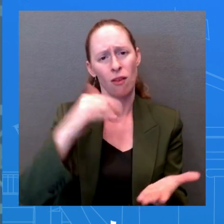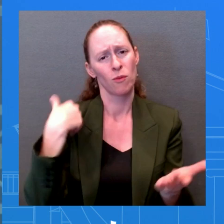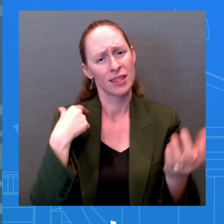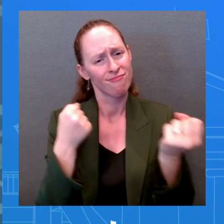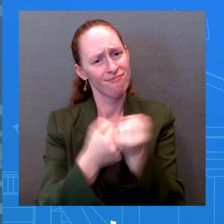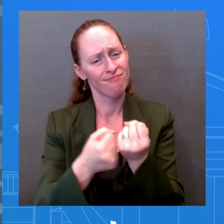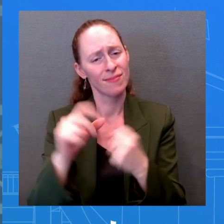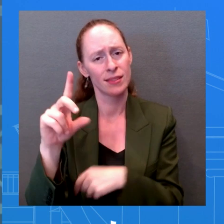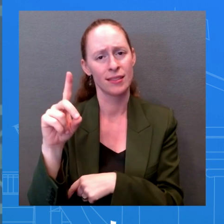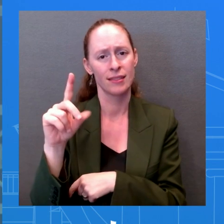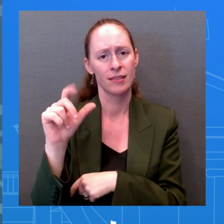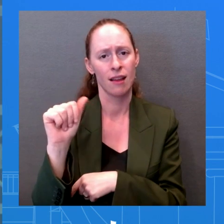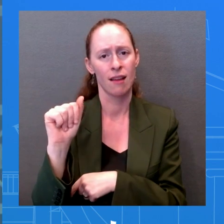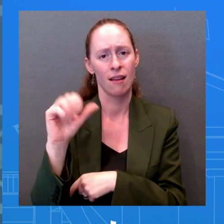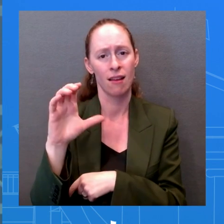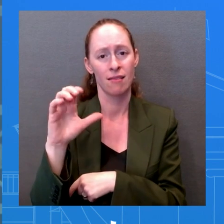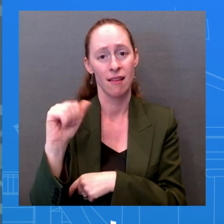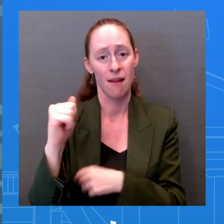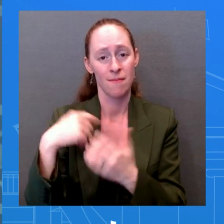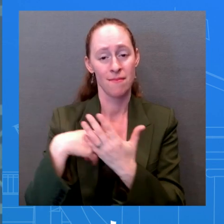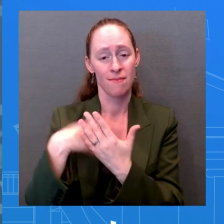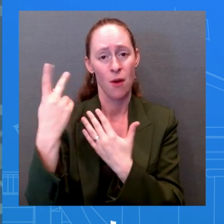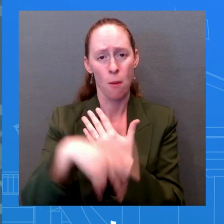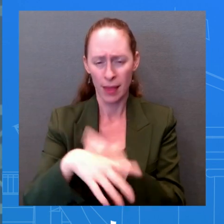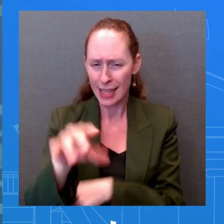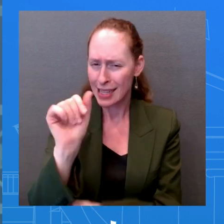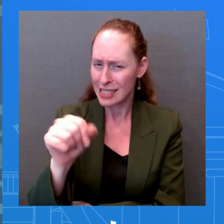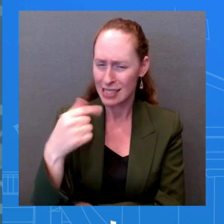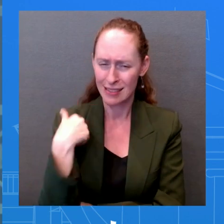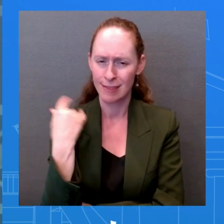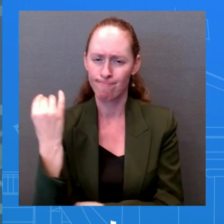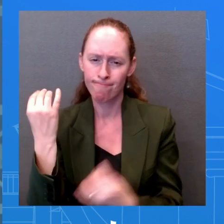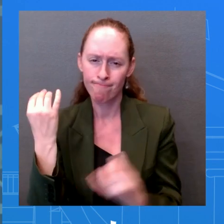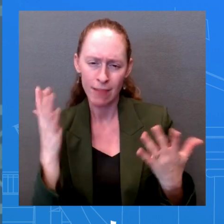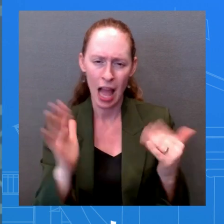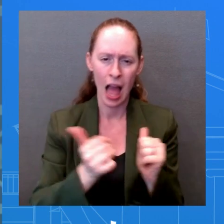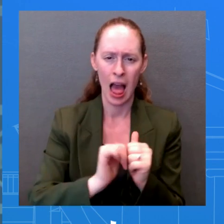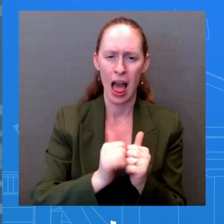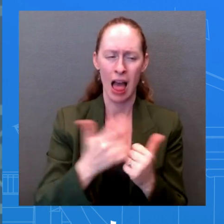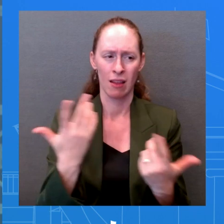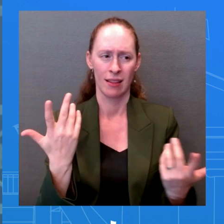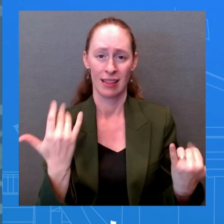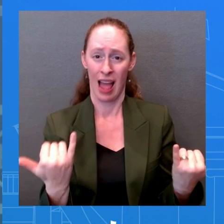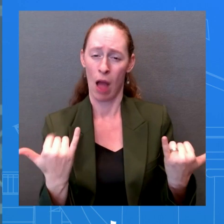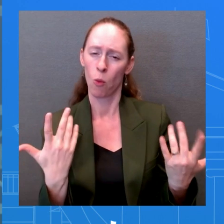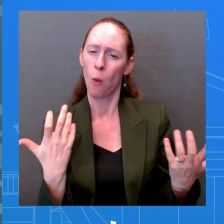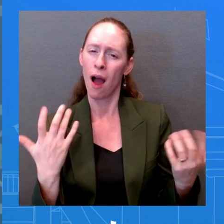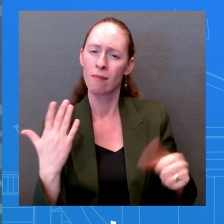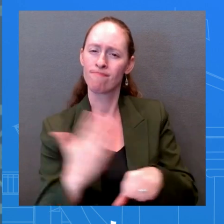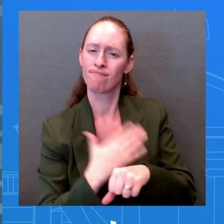And thanks to President Biden's student loan debt relief program, almost half of Latino students with federal loans